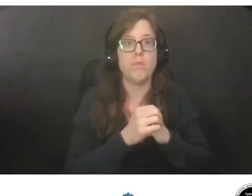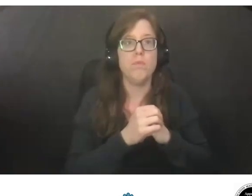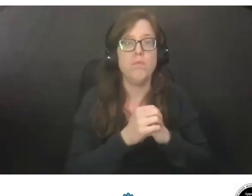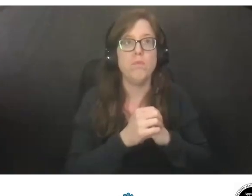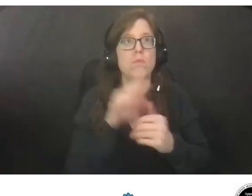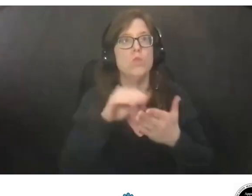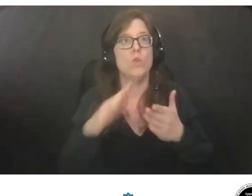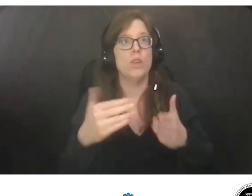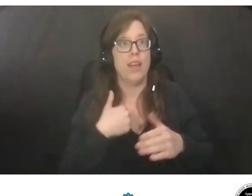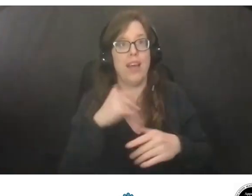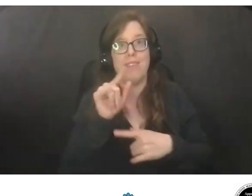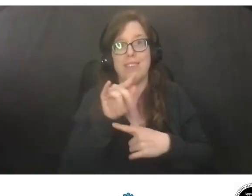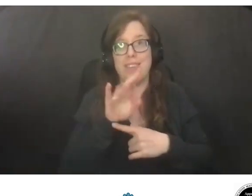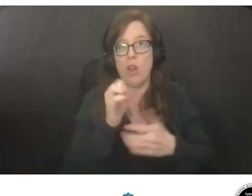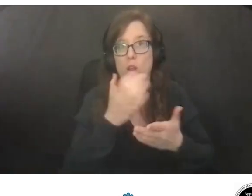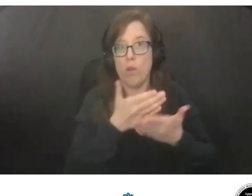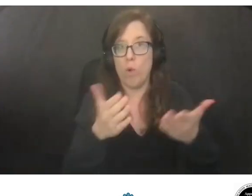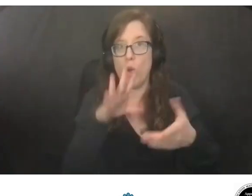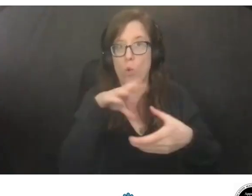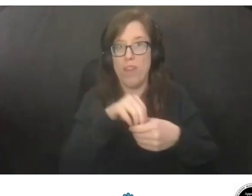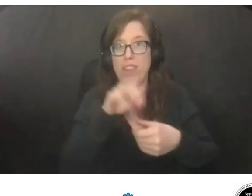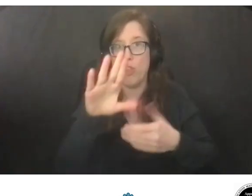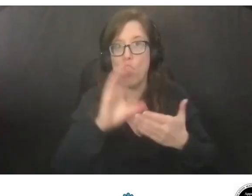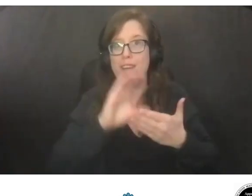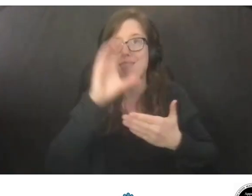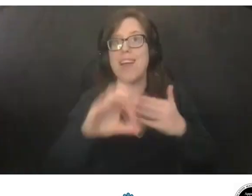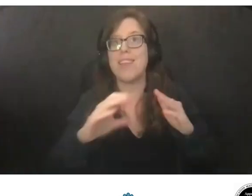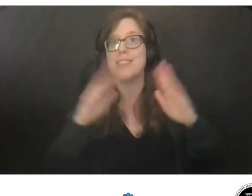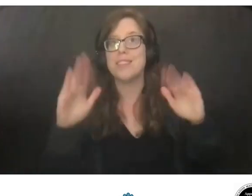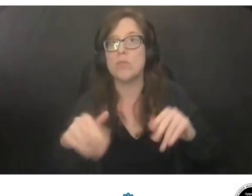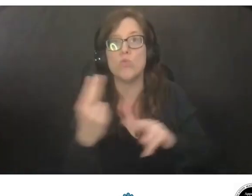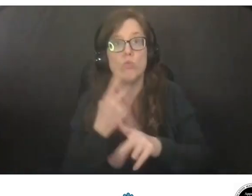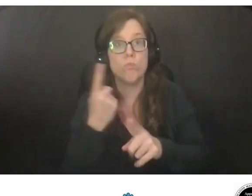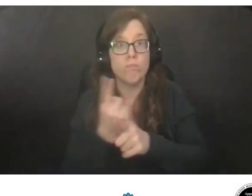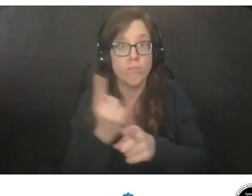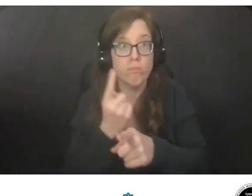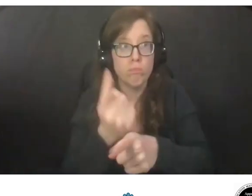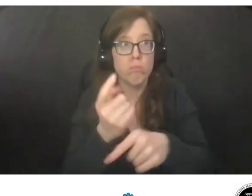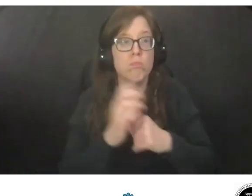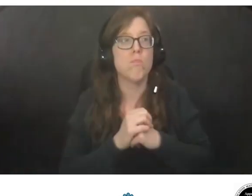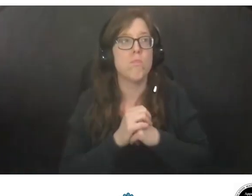Does the student have tactile components within their calendar system and use them appropriately?